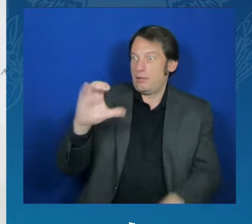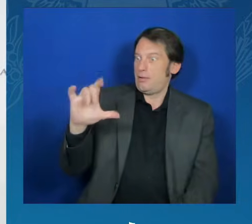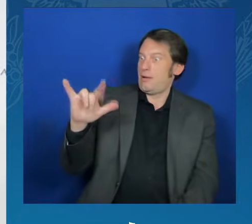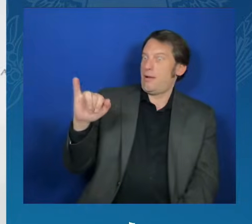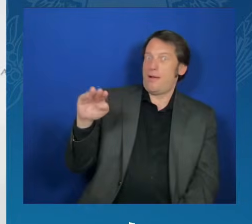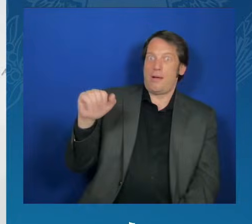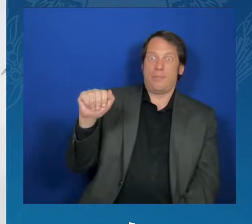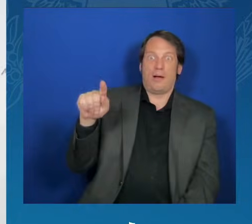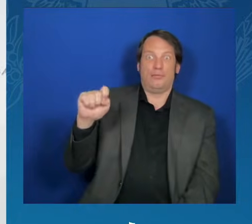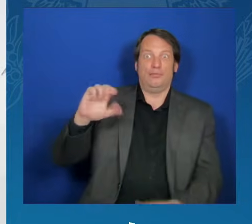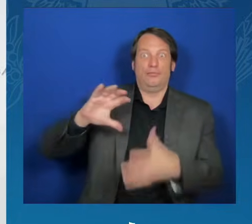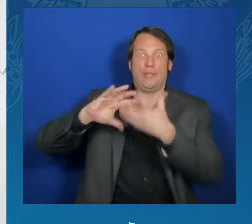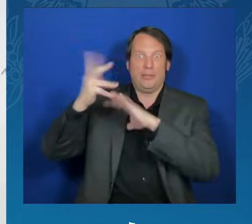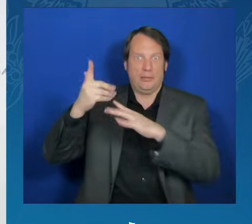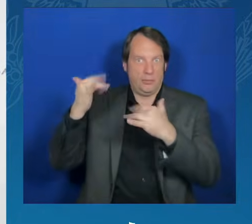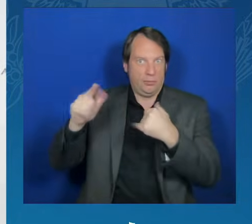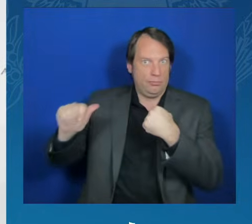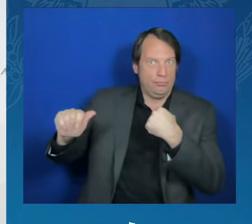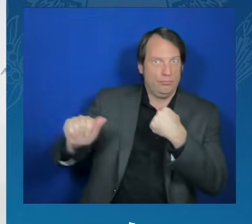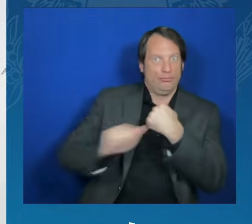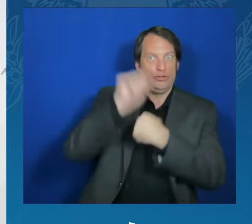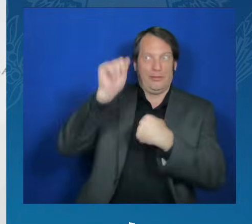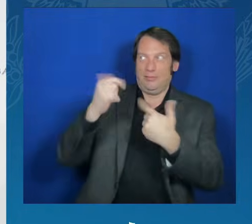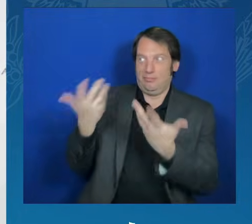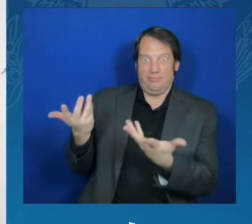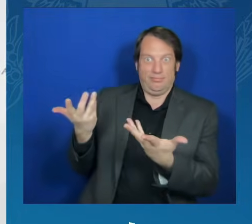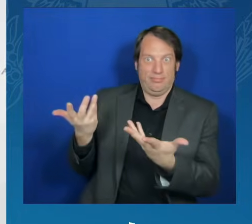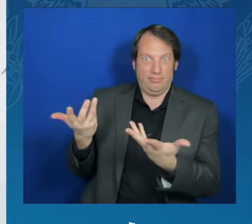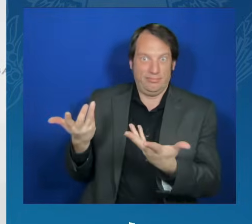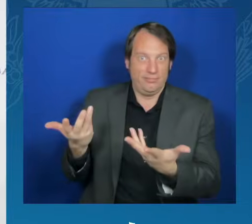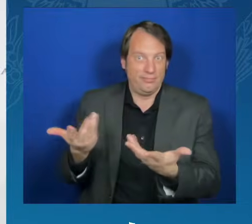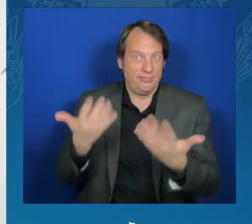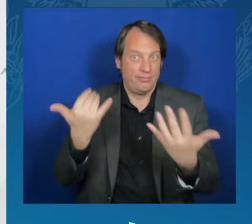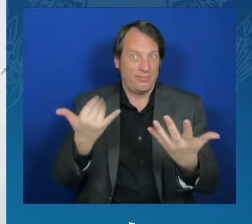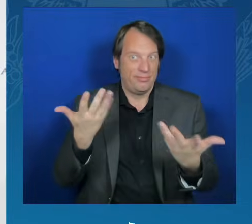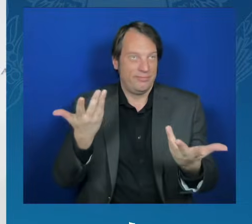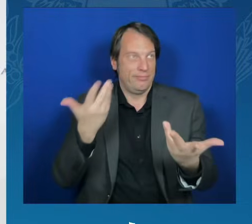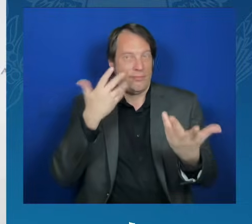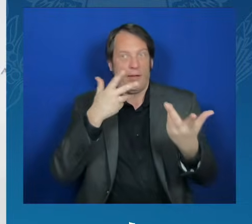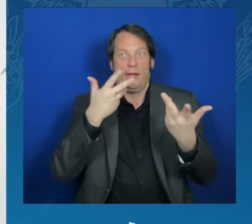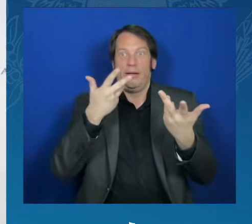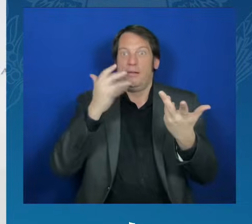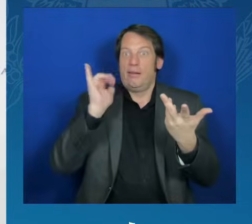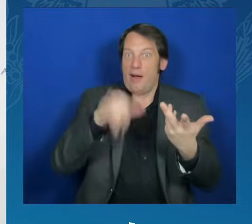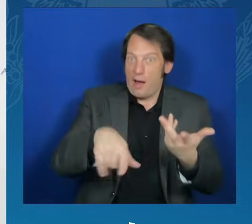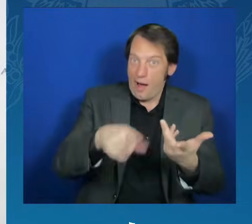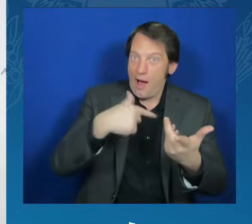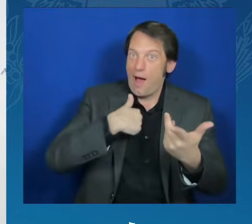I know that there are questions here in Europe and around the world about the future